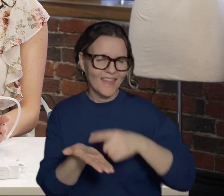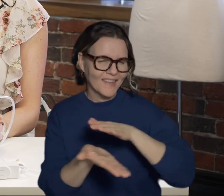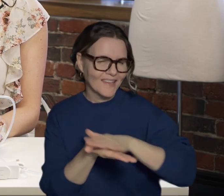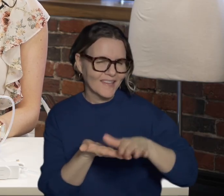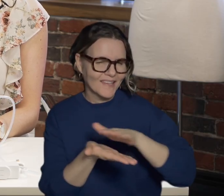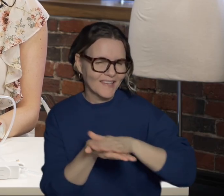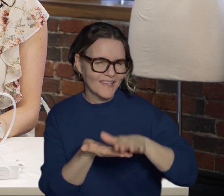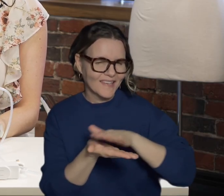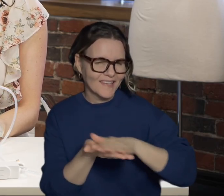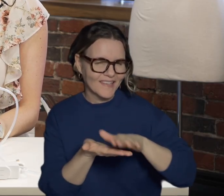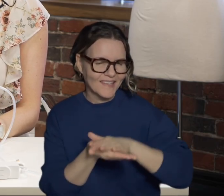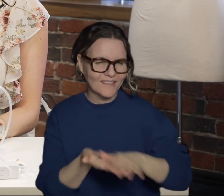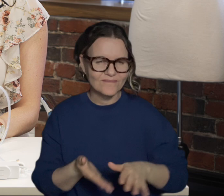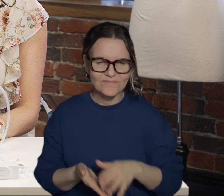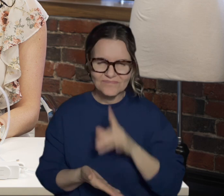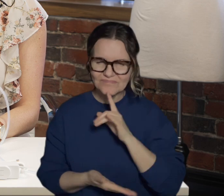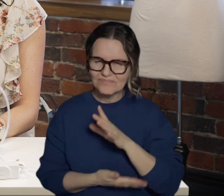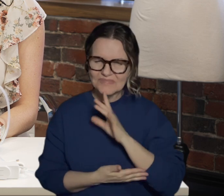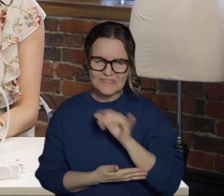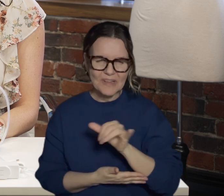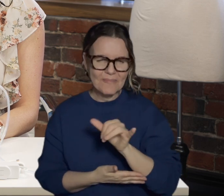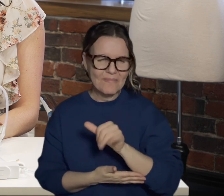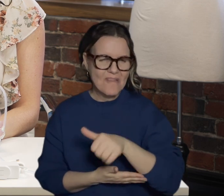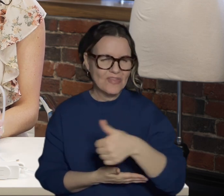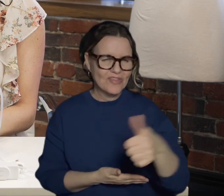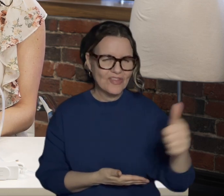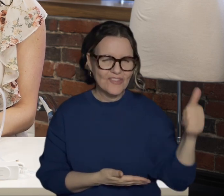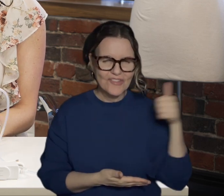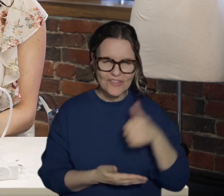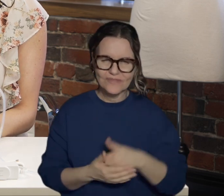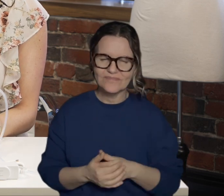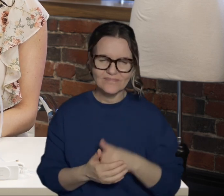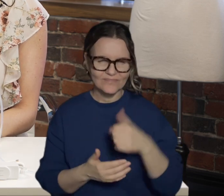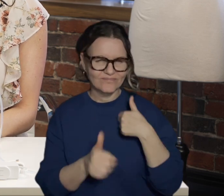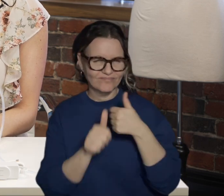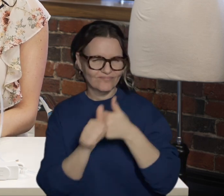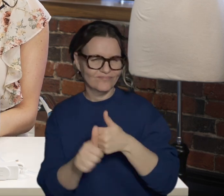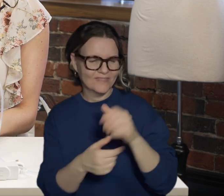is very similar to cleaning the Spectra S1 or S2 so the guidelines that we follow when we talk